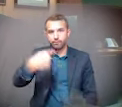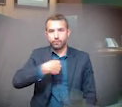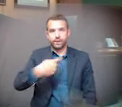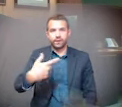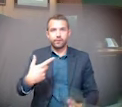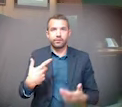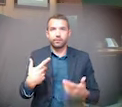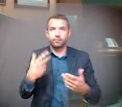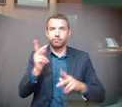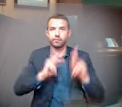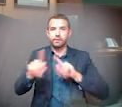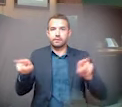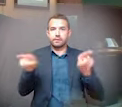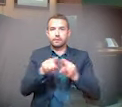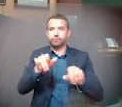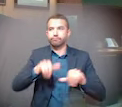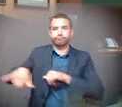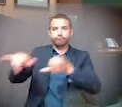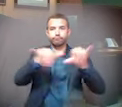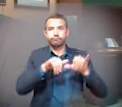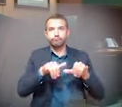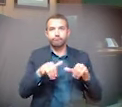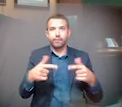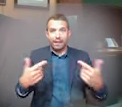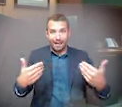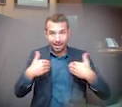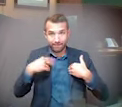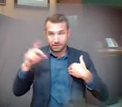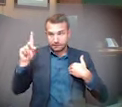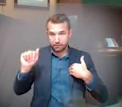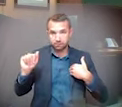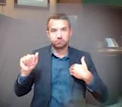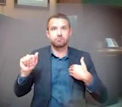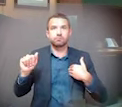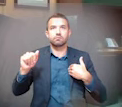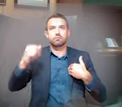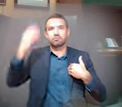a person, or folks like me, as being people who have disabilities.